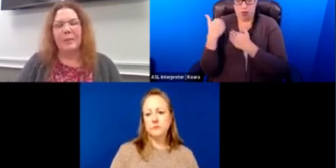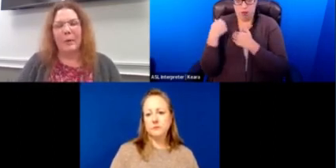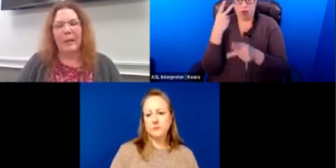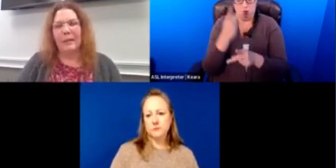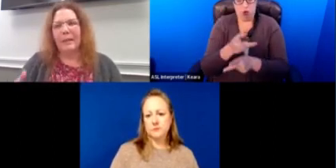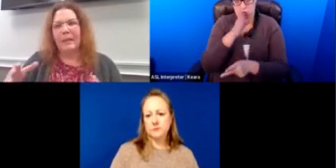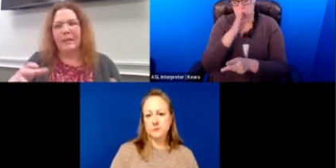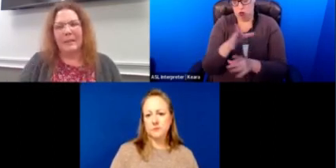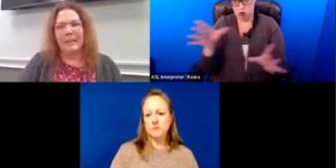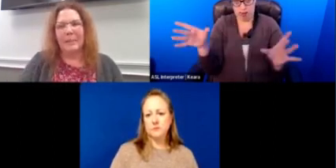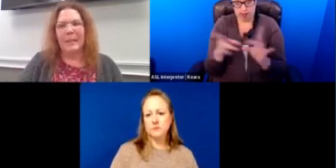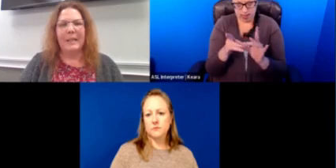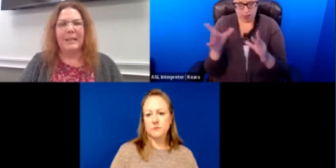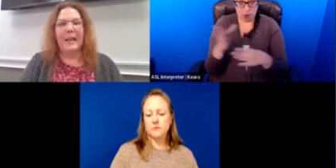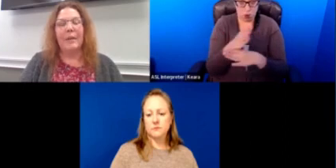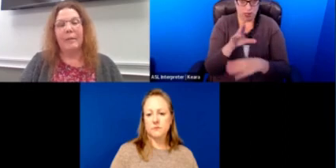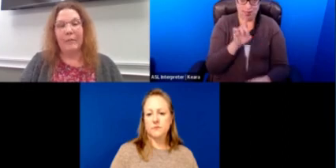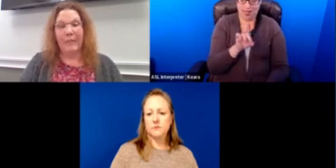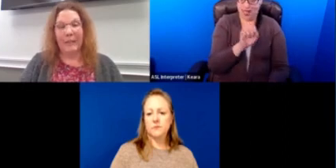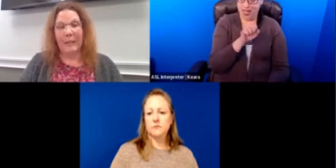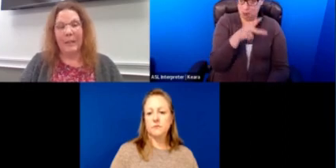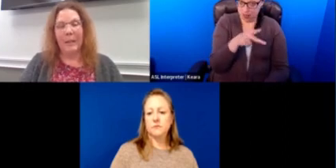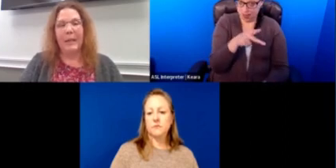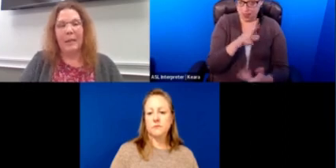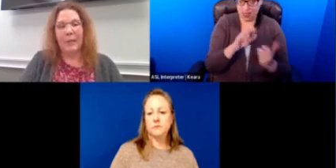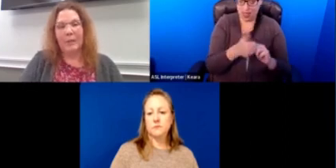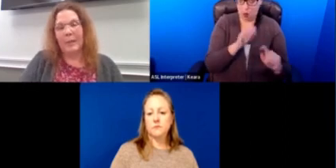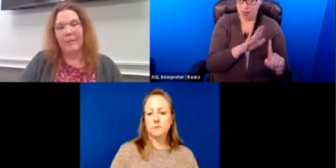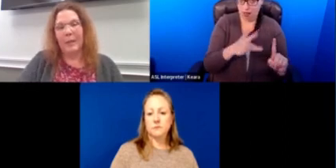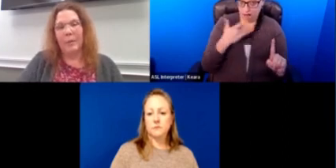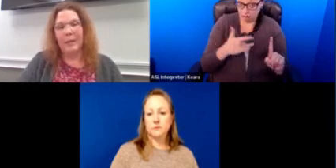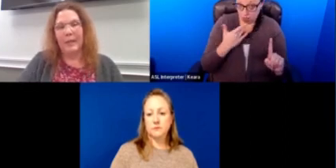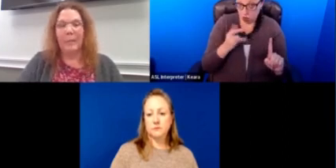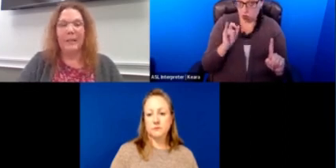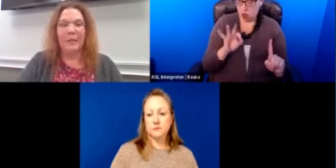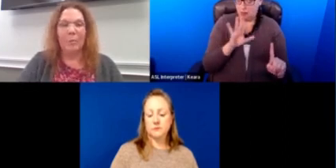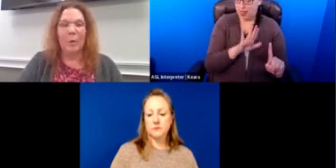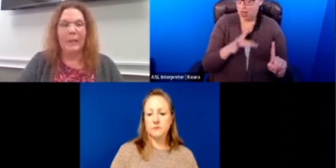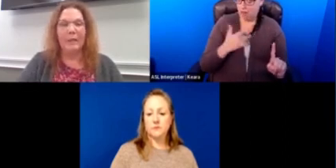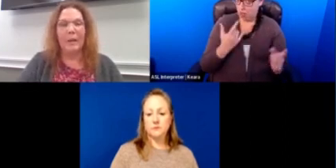between the DSPS and how they are feeling, whether they feel that they are being supported or